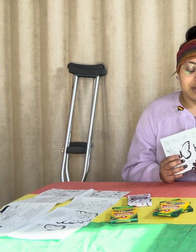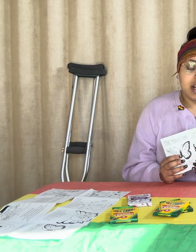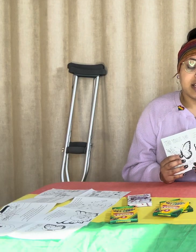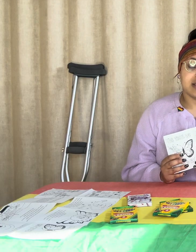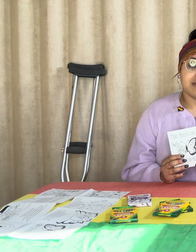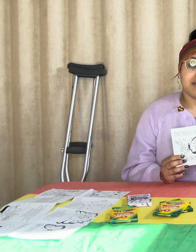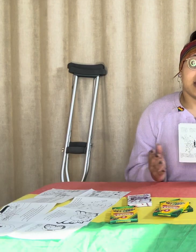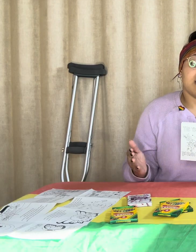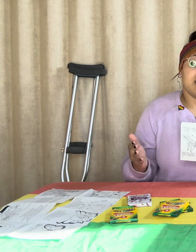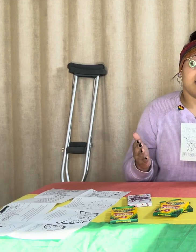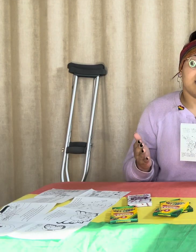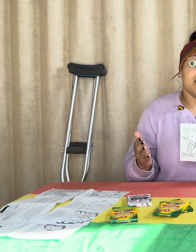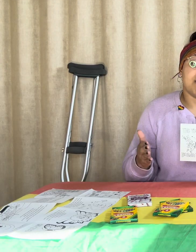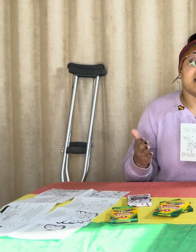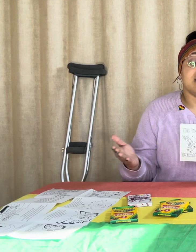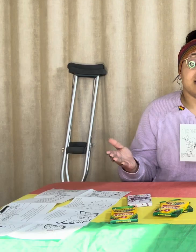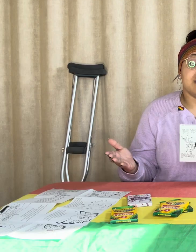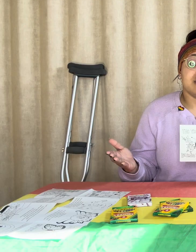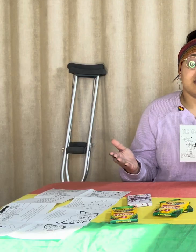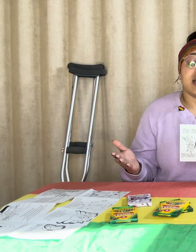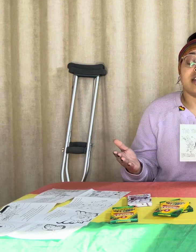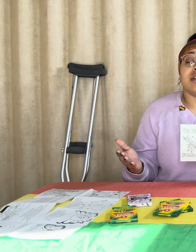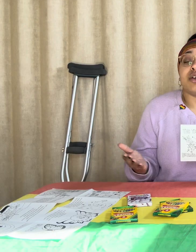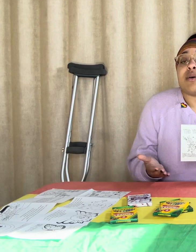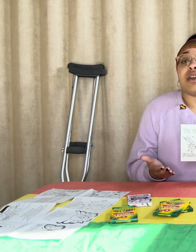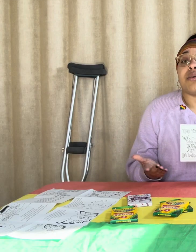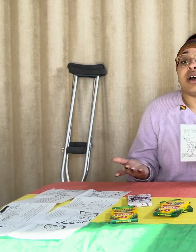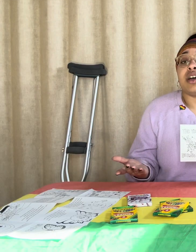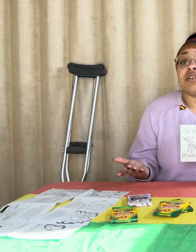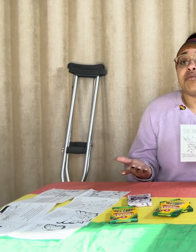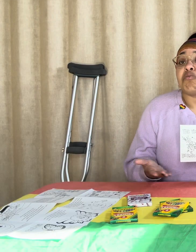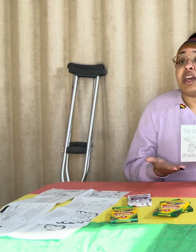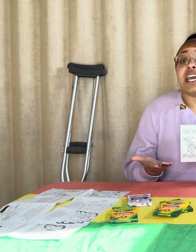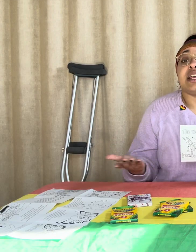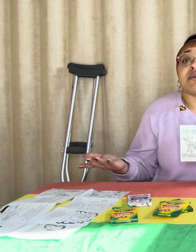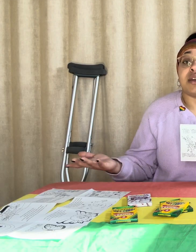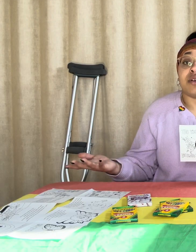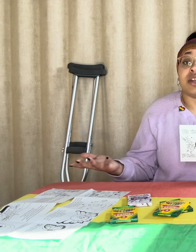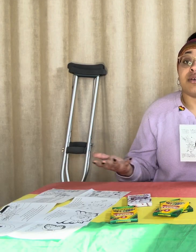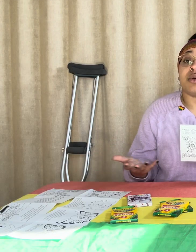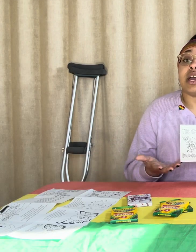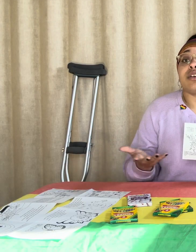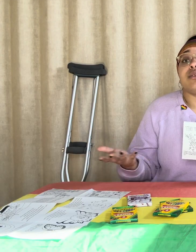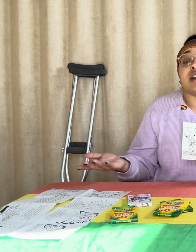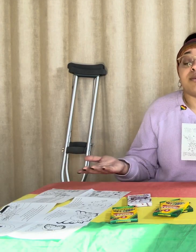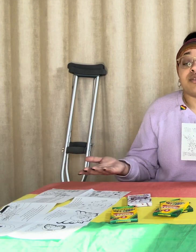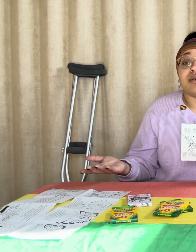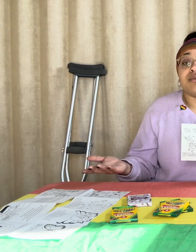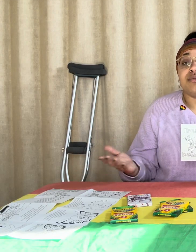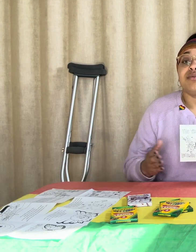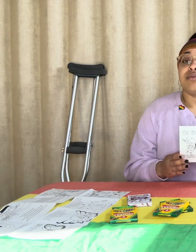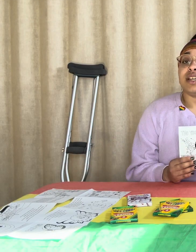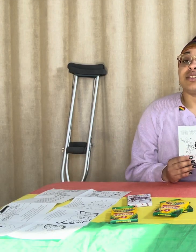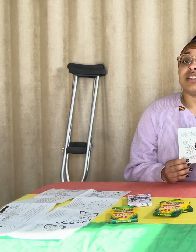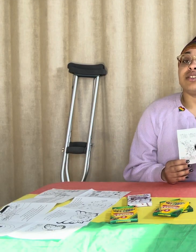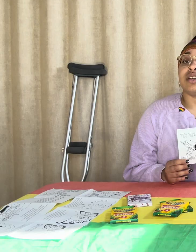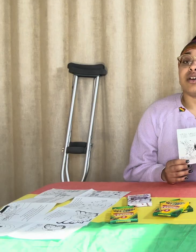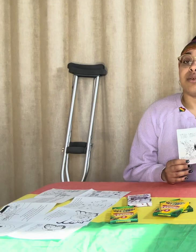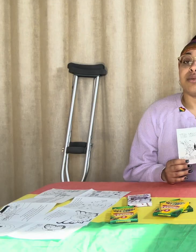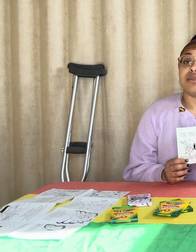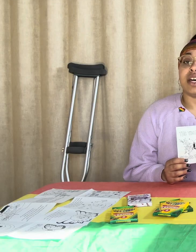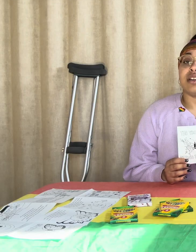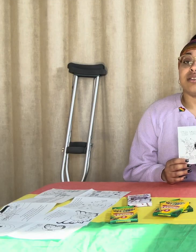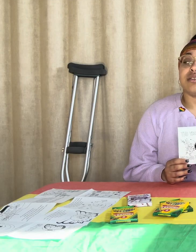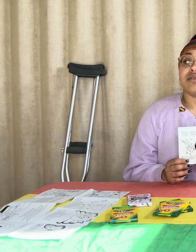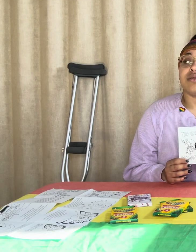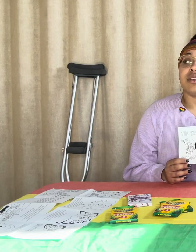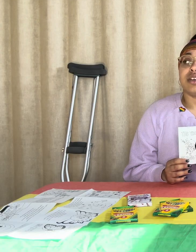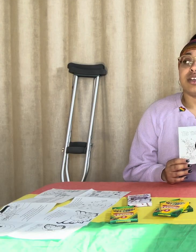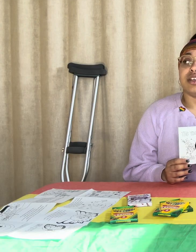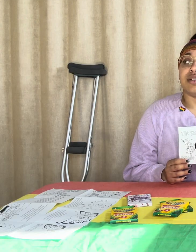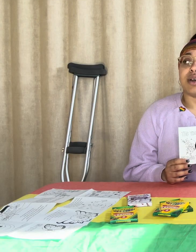a nice message that, no matter what, any minority, wherever you come from, it's good to know that you